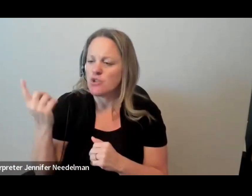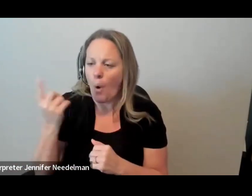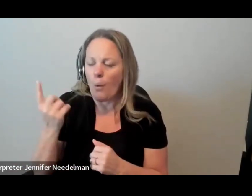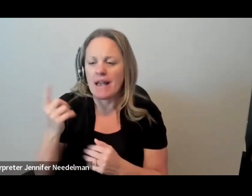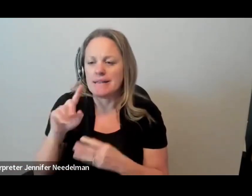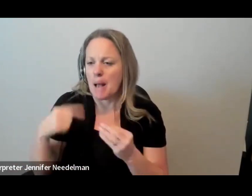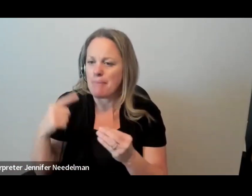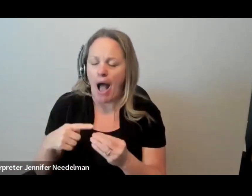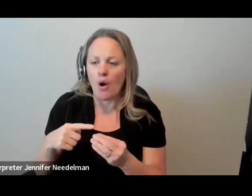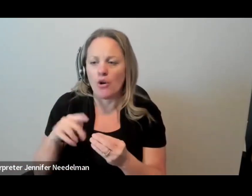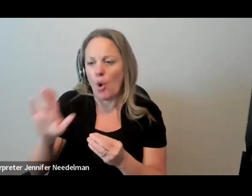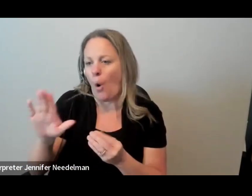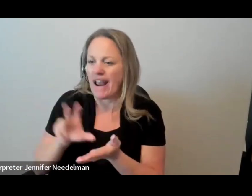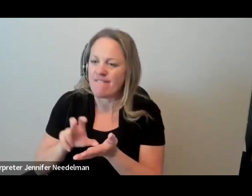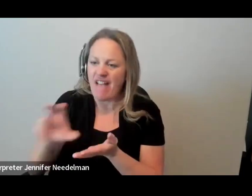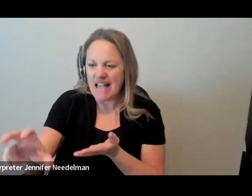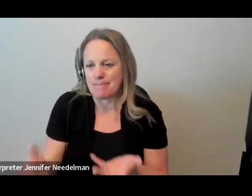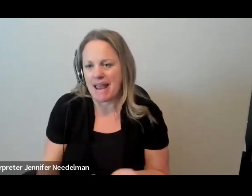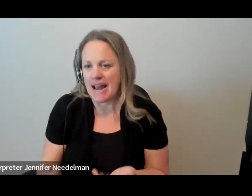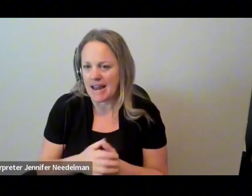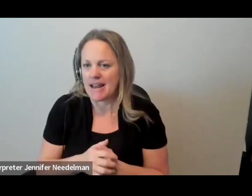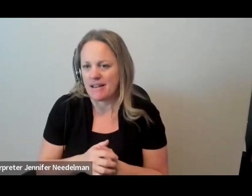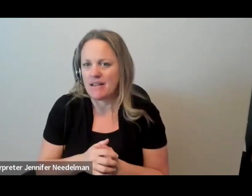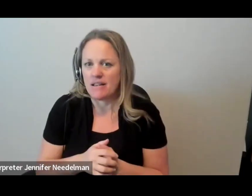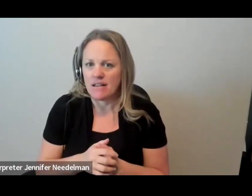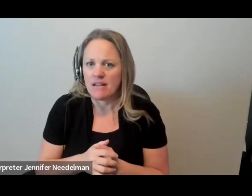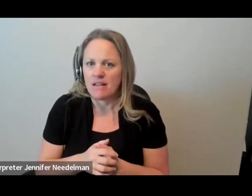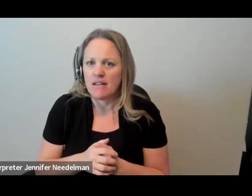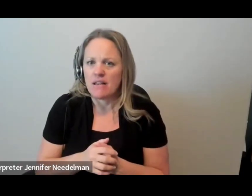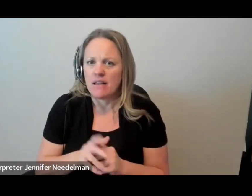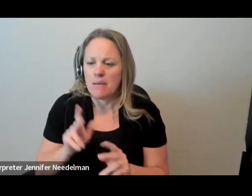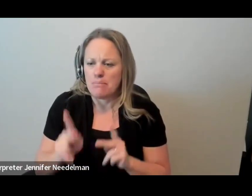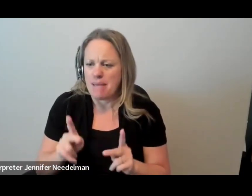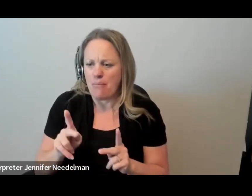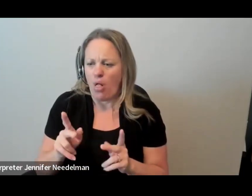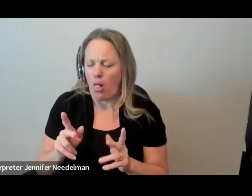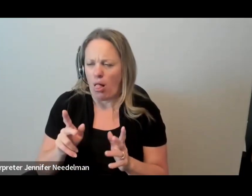and I think that it's also a question of, well how do we rethink